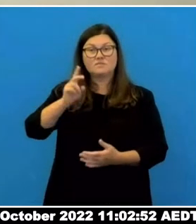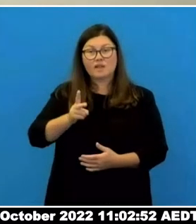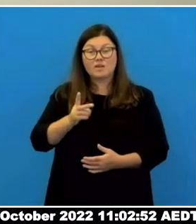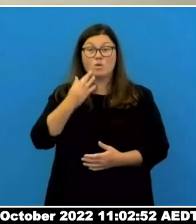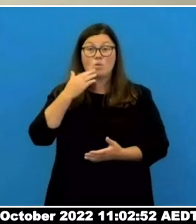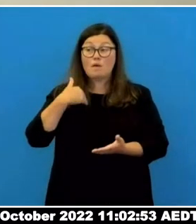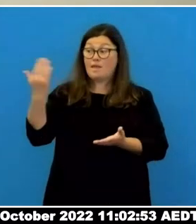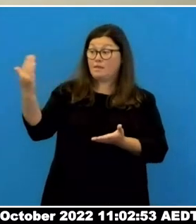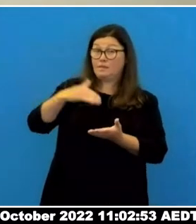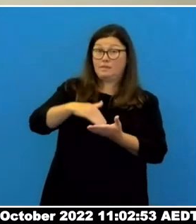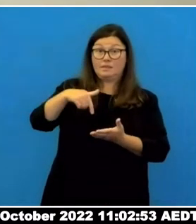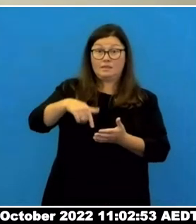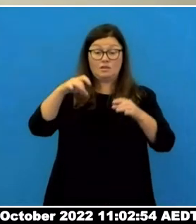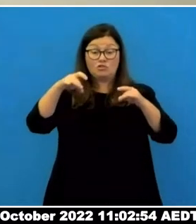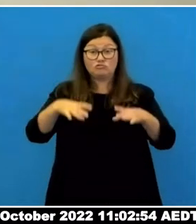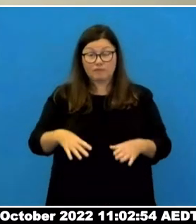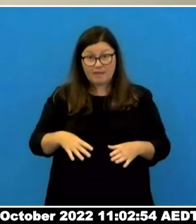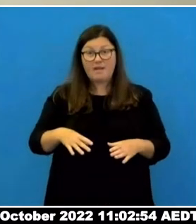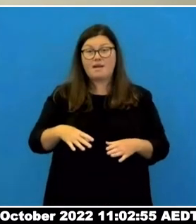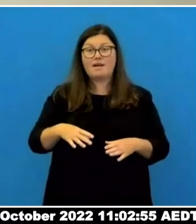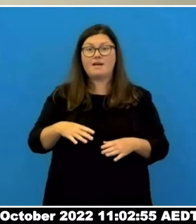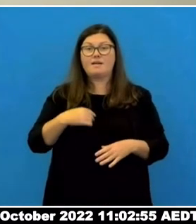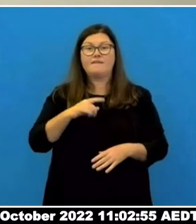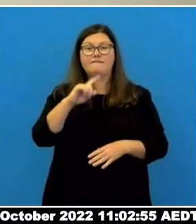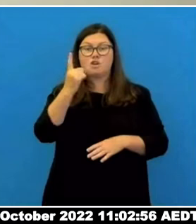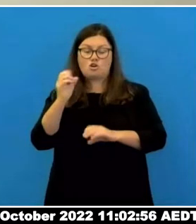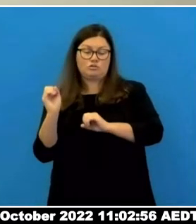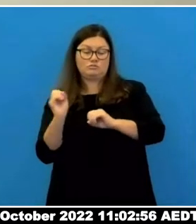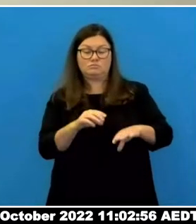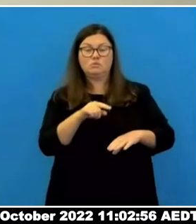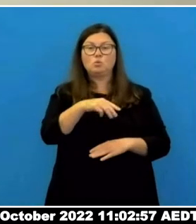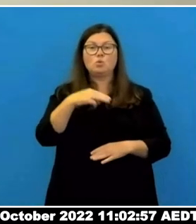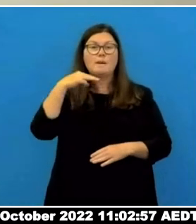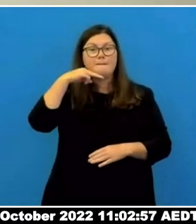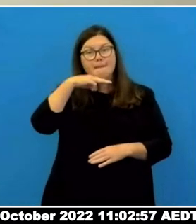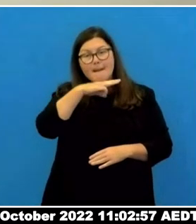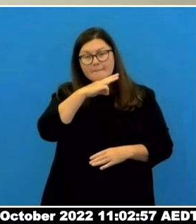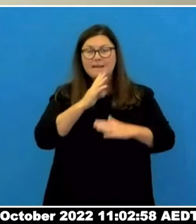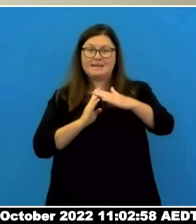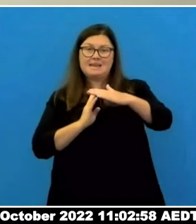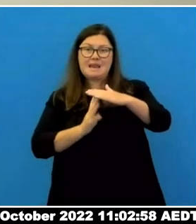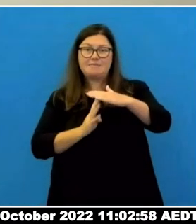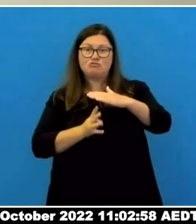I was initially sent to the Melbourne Immigration Transit Accommodation, MITA,